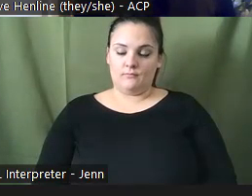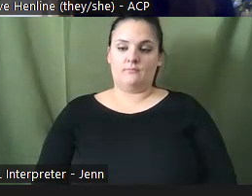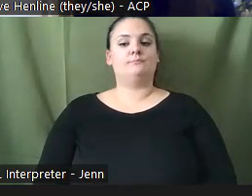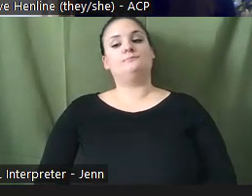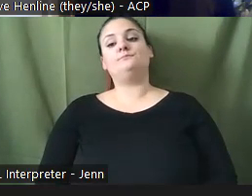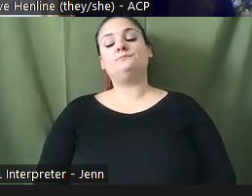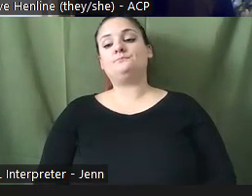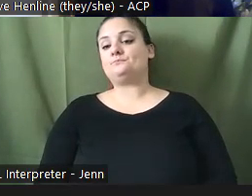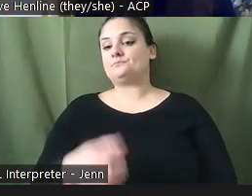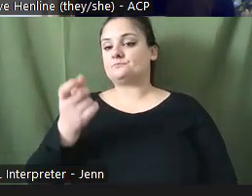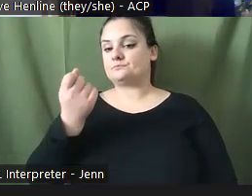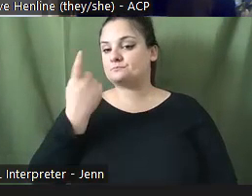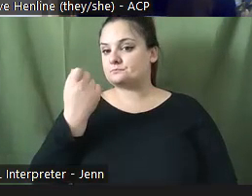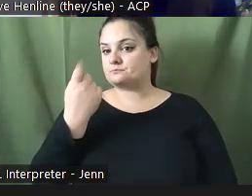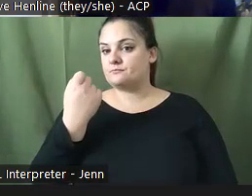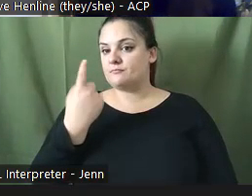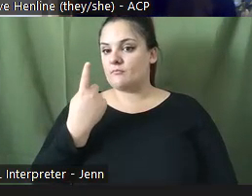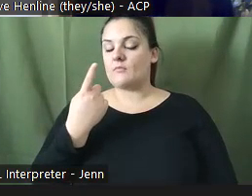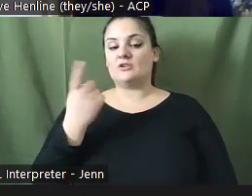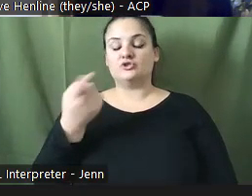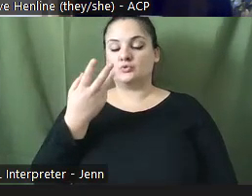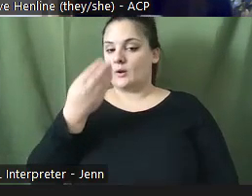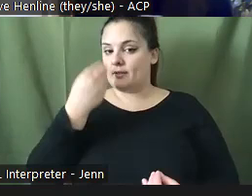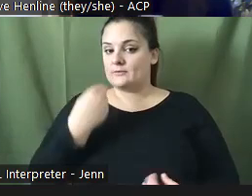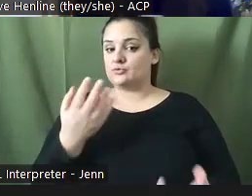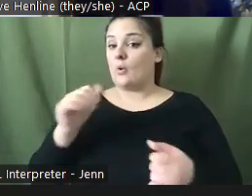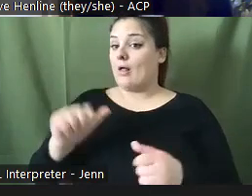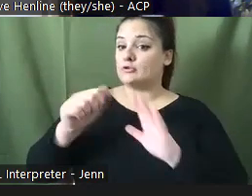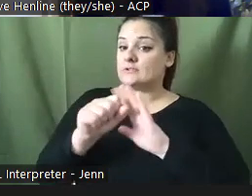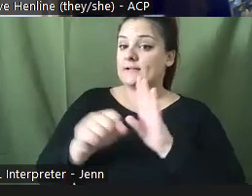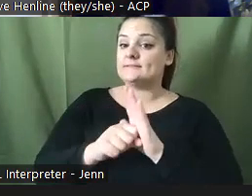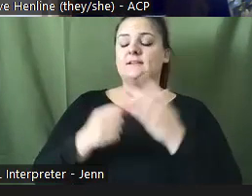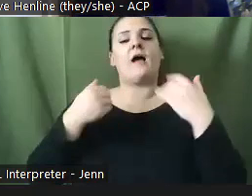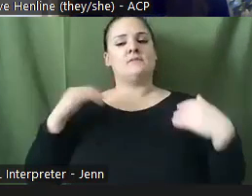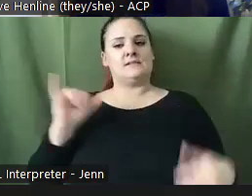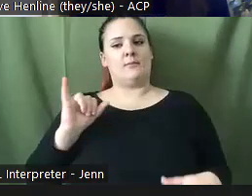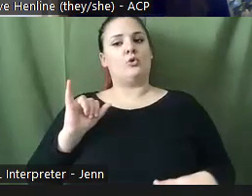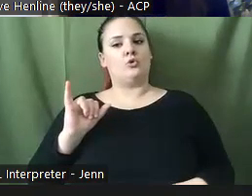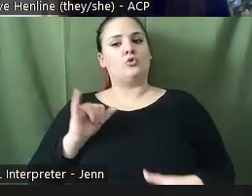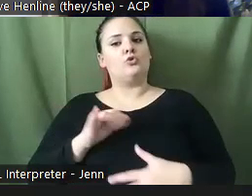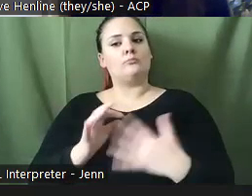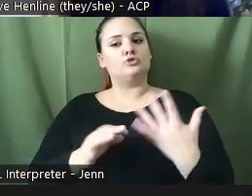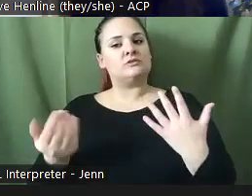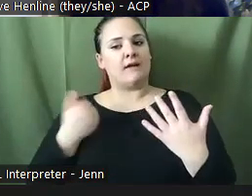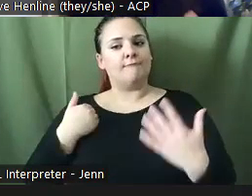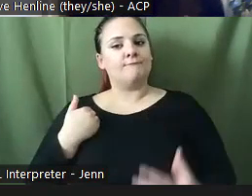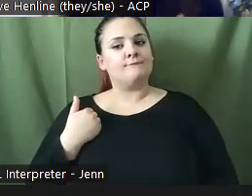are similar options in other states. And while we're on this, it's important to note that if